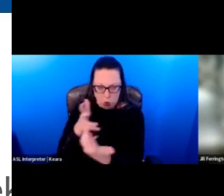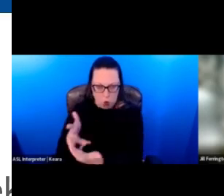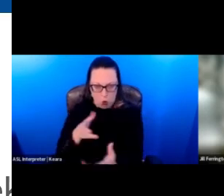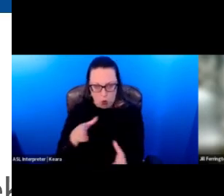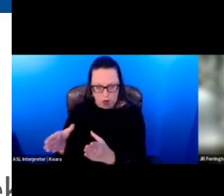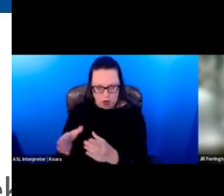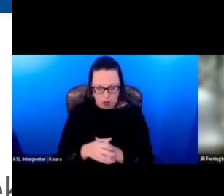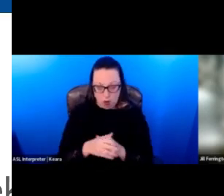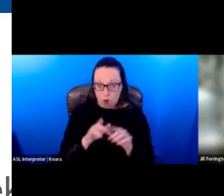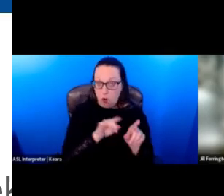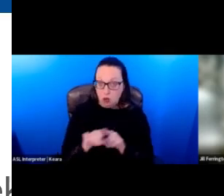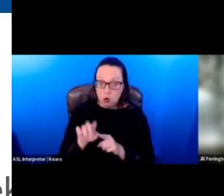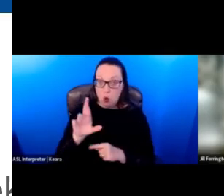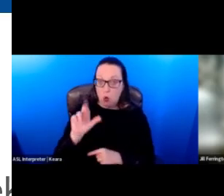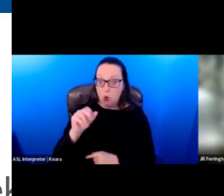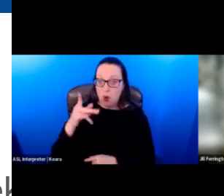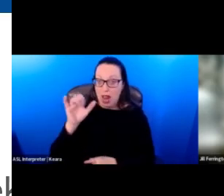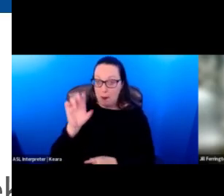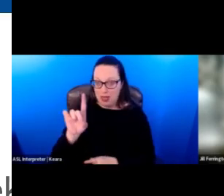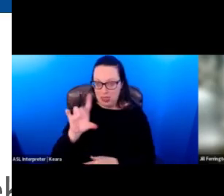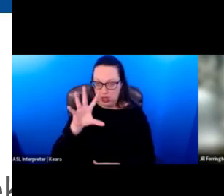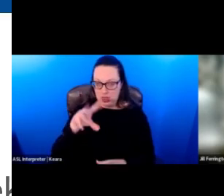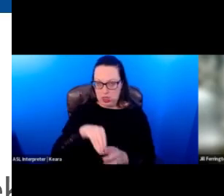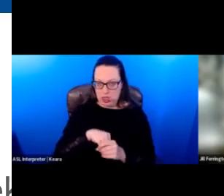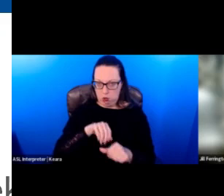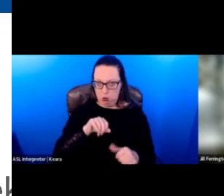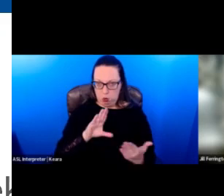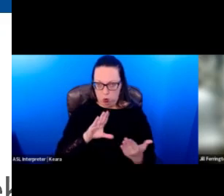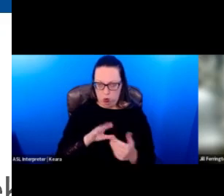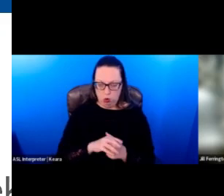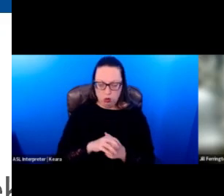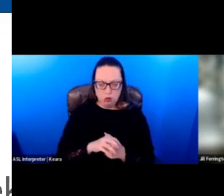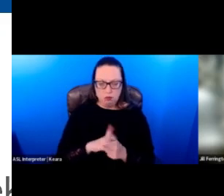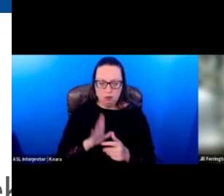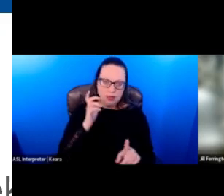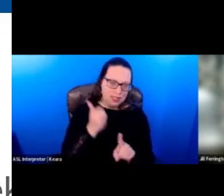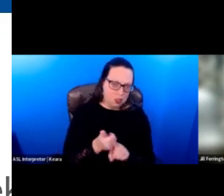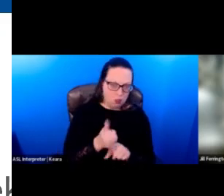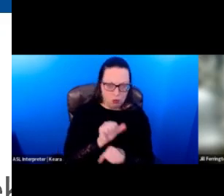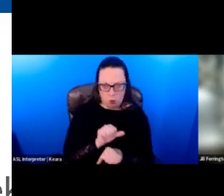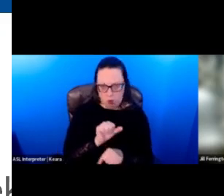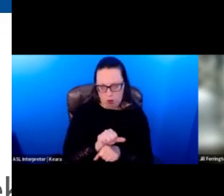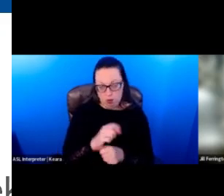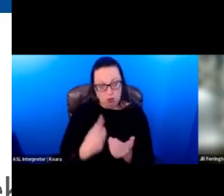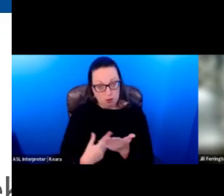rapid engagement approaches. And self employment. Sometimes people that can't work a normal